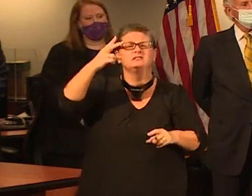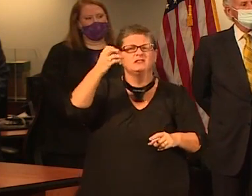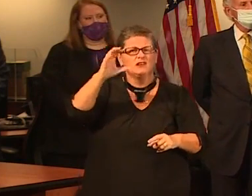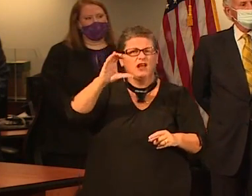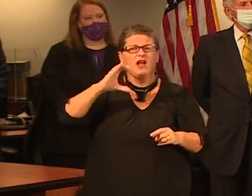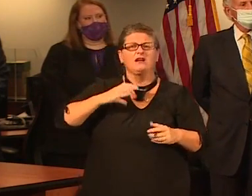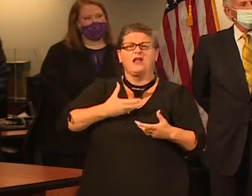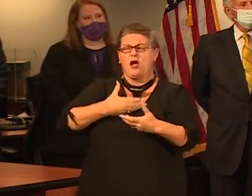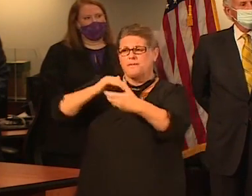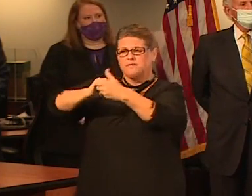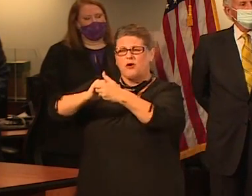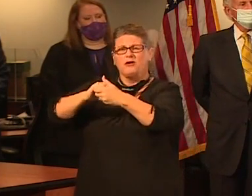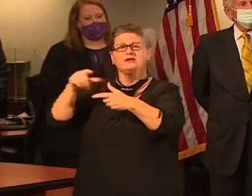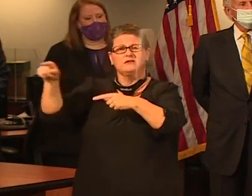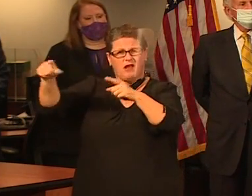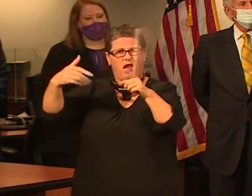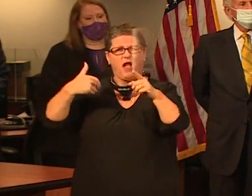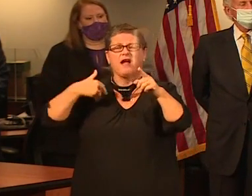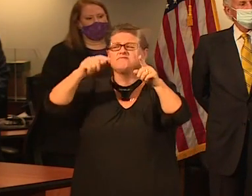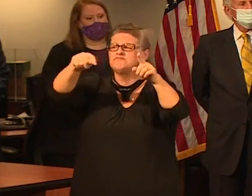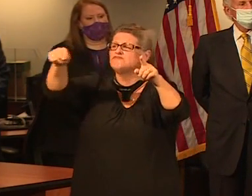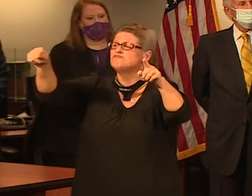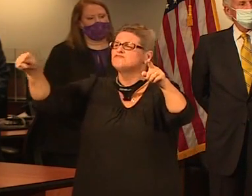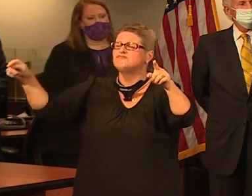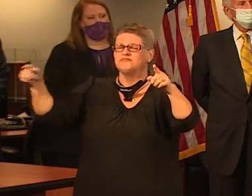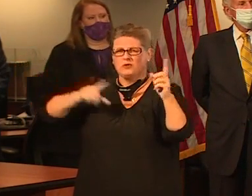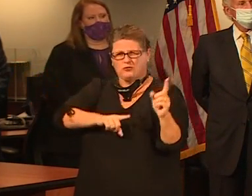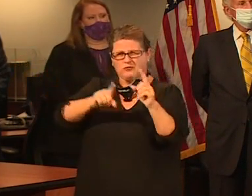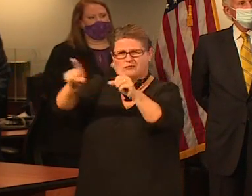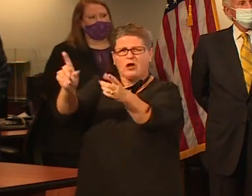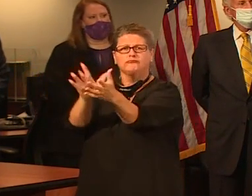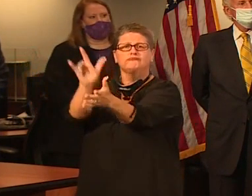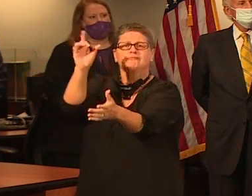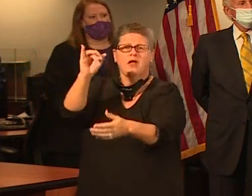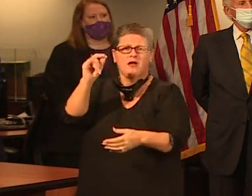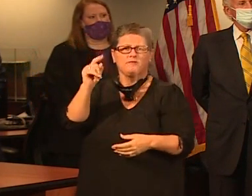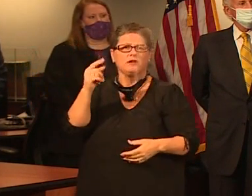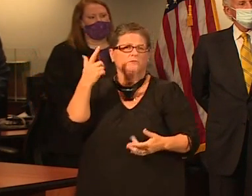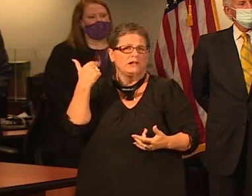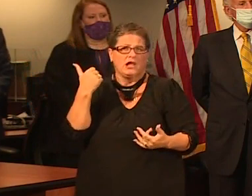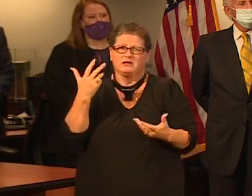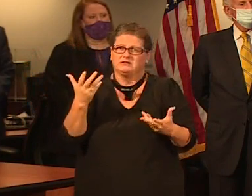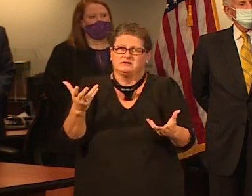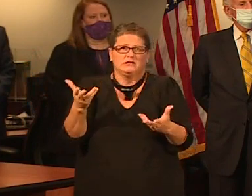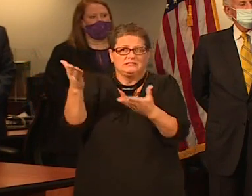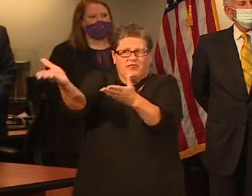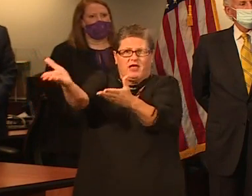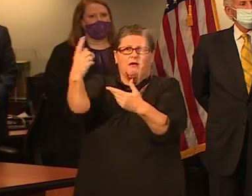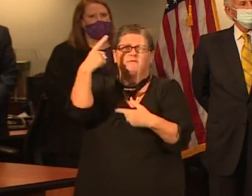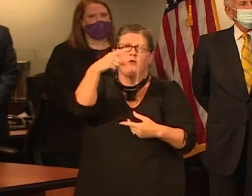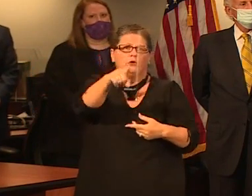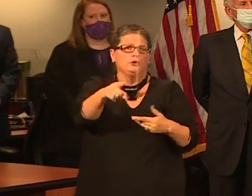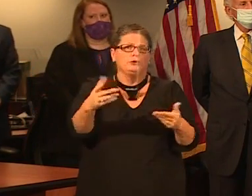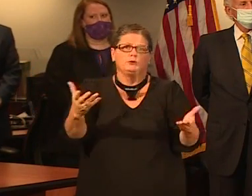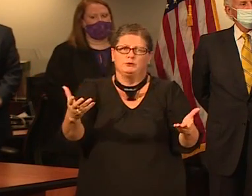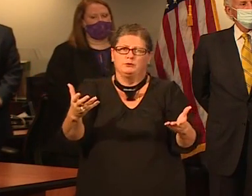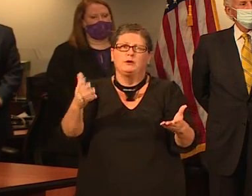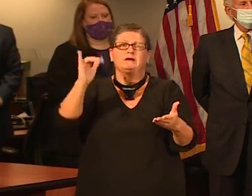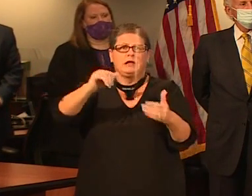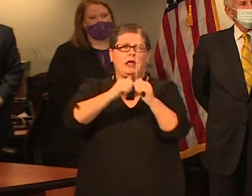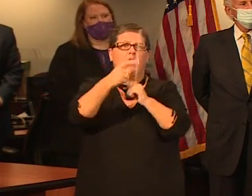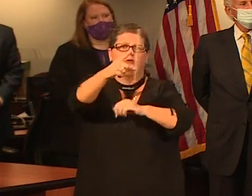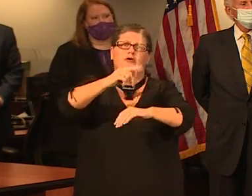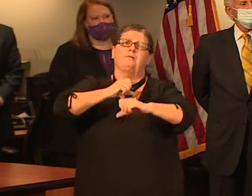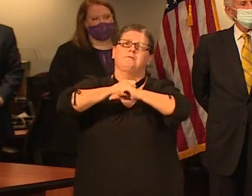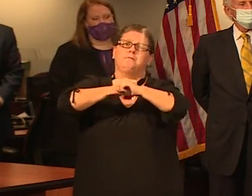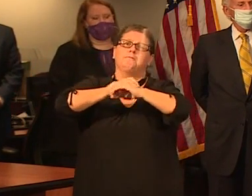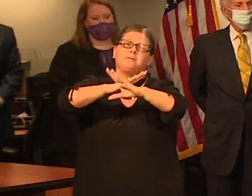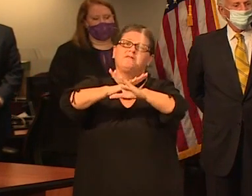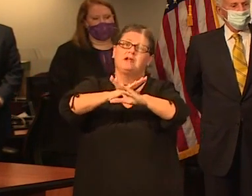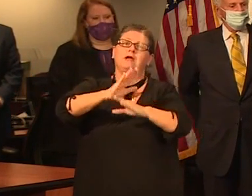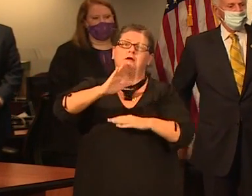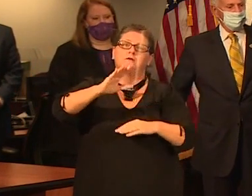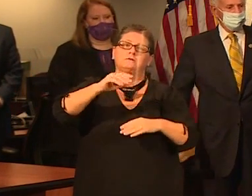PLEASE TAKE ADVANTAGE OF THE TESTING OPPORTUNITIES THAT DHEC AND THE ESSENTIAL PARTNERS HAVE MADE AVAILABLE BECAUSE IT IS NEVER EASIER OR MORE ACCESSIBLE AND